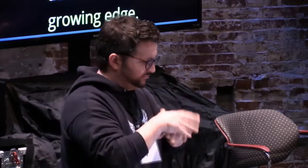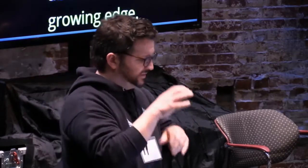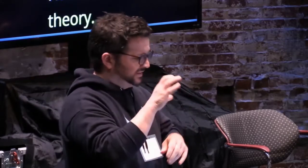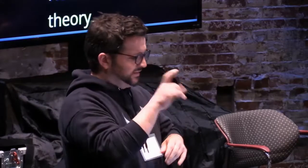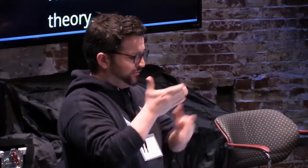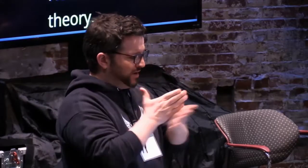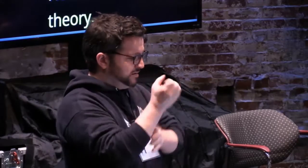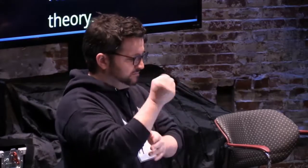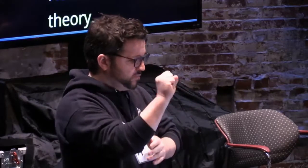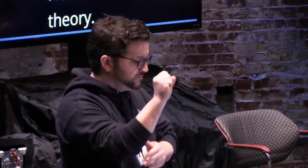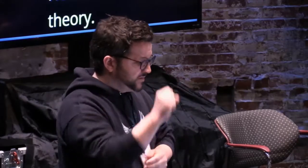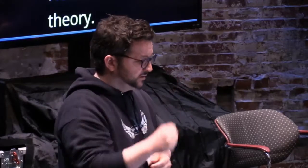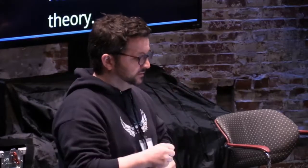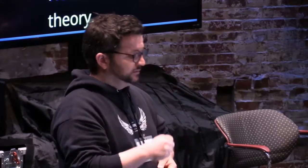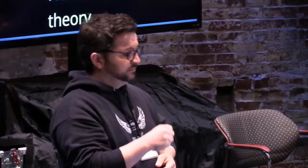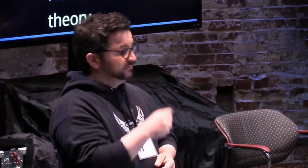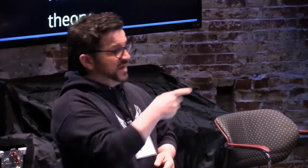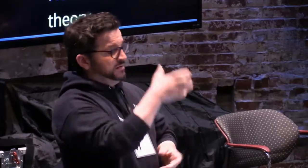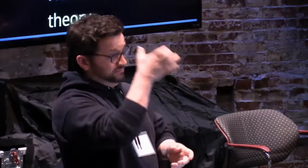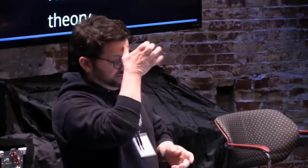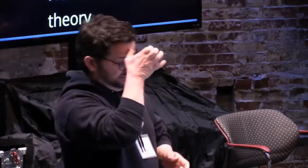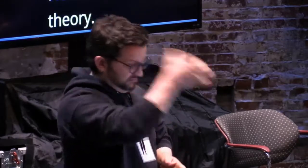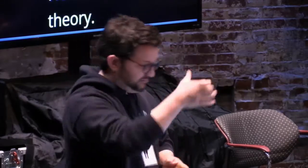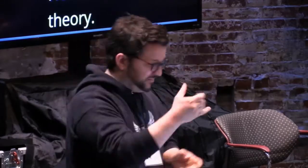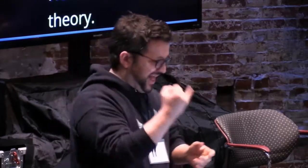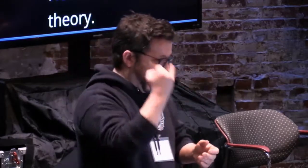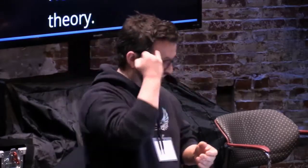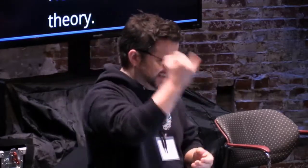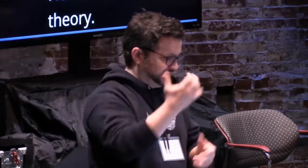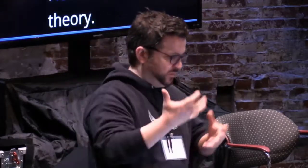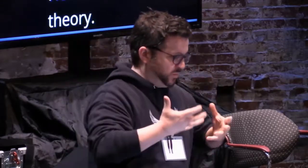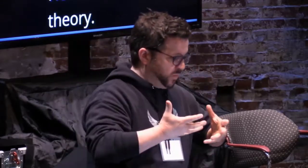[Additional Translator] And Doctor Martin Luther King Junior, Doctor Thurman,